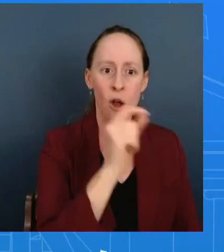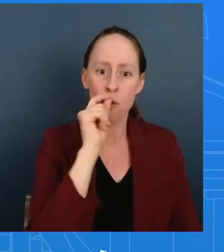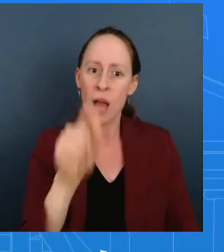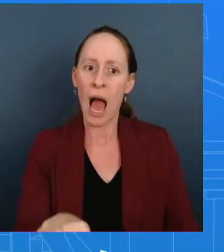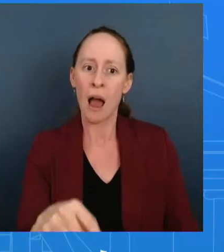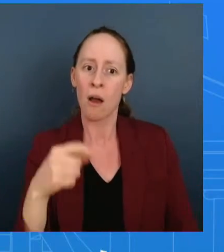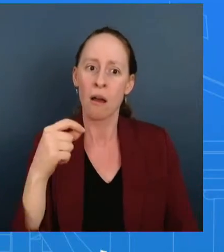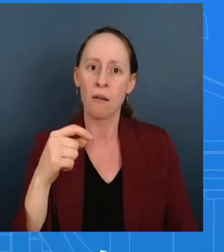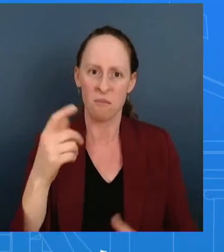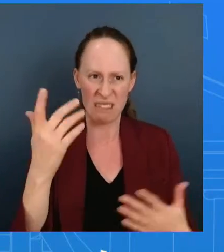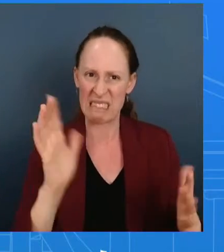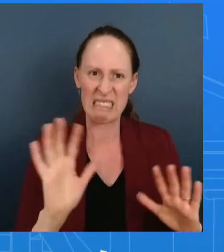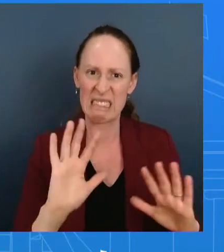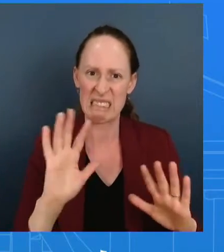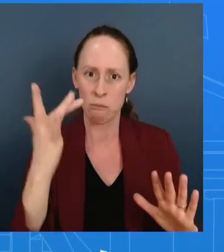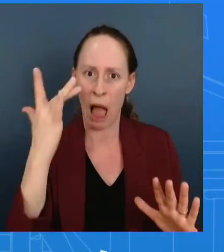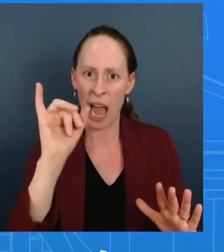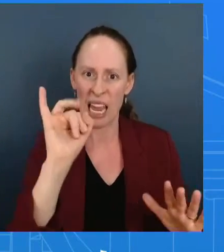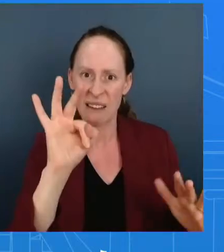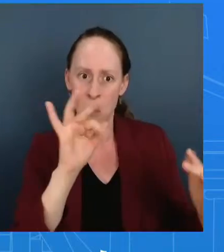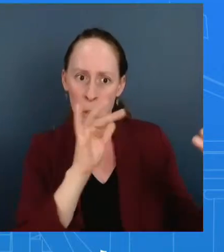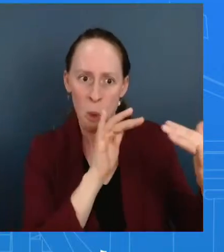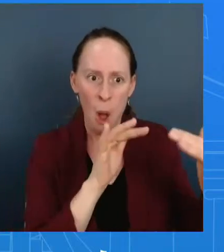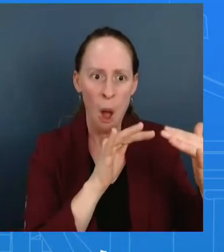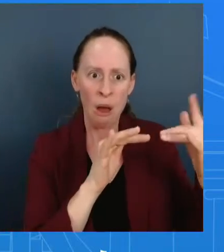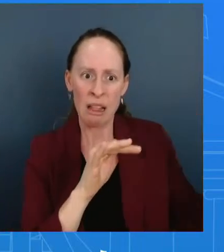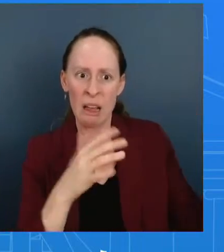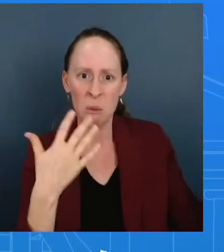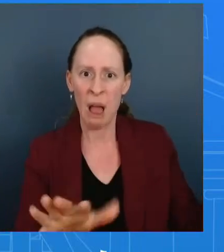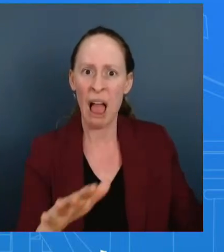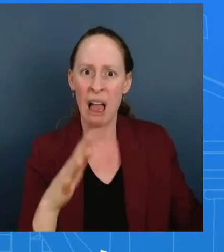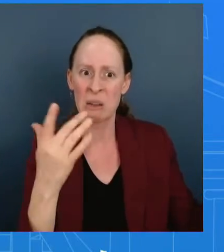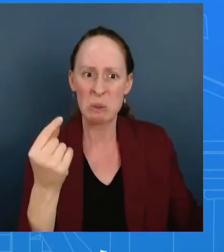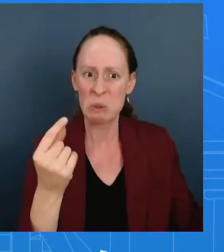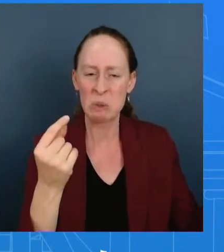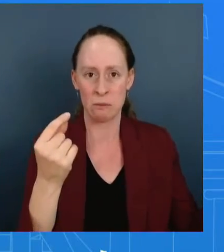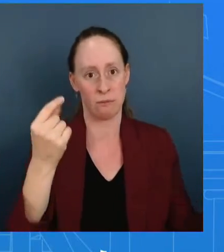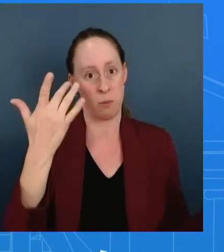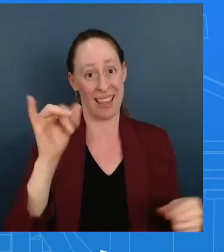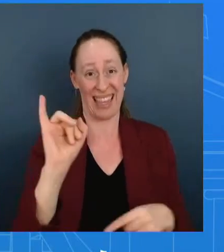Does that remain today to be his primary object- -- objection?